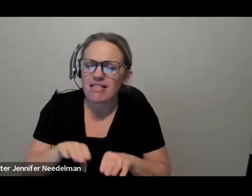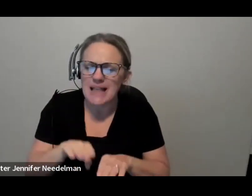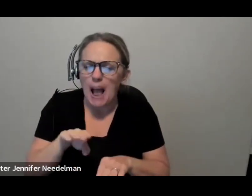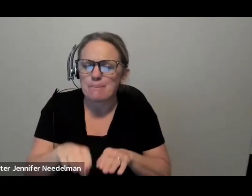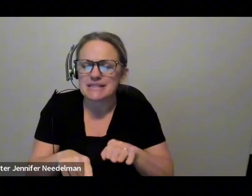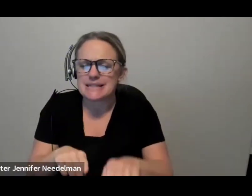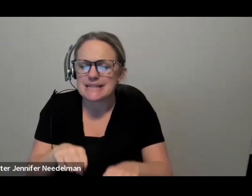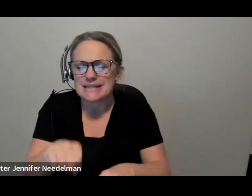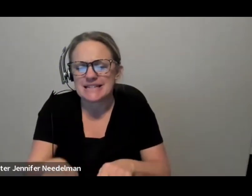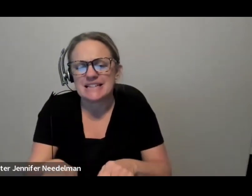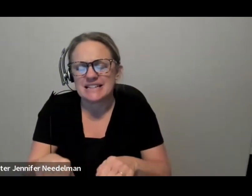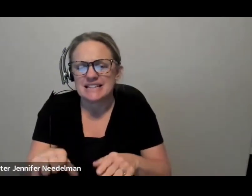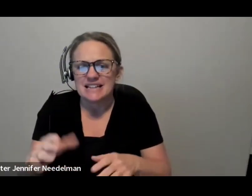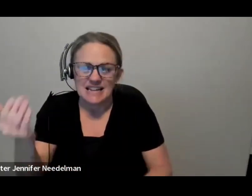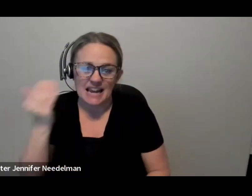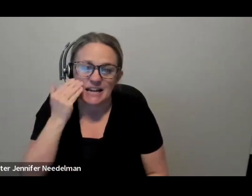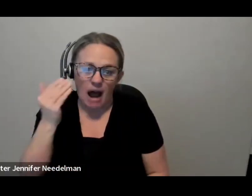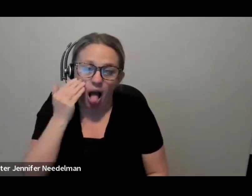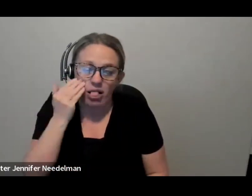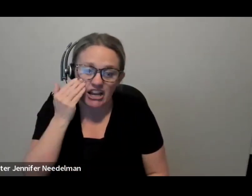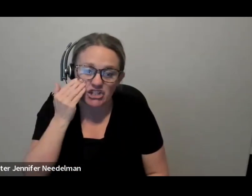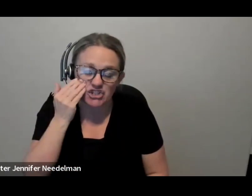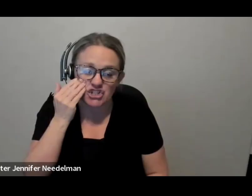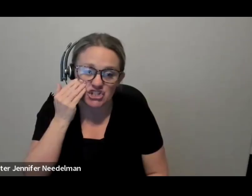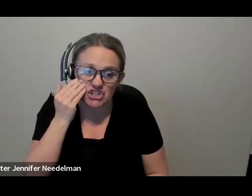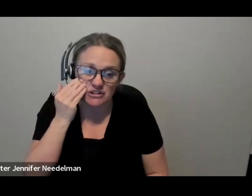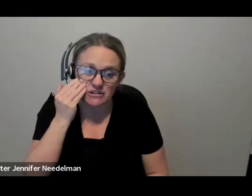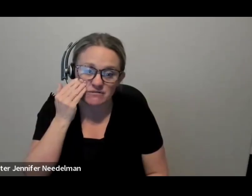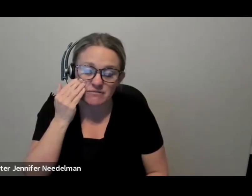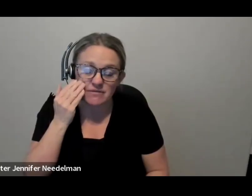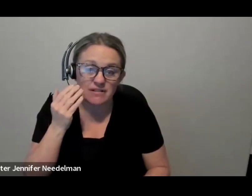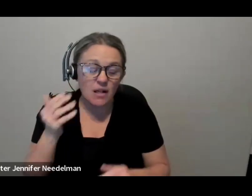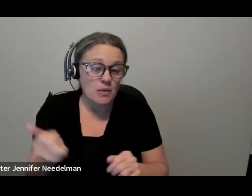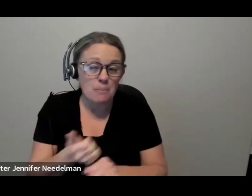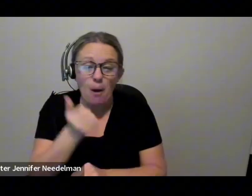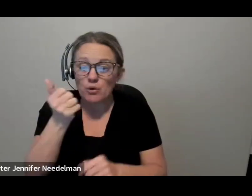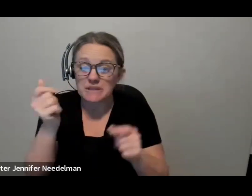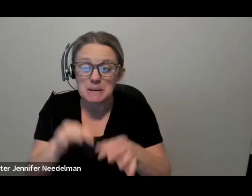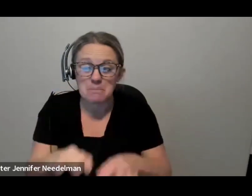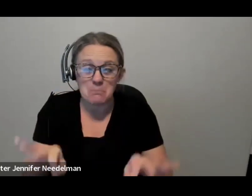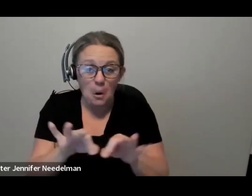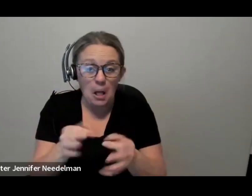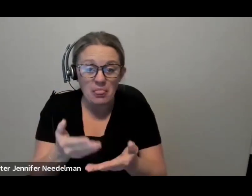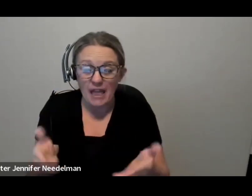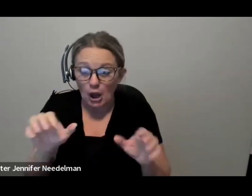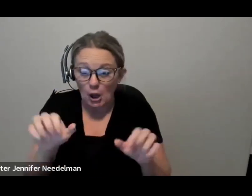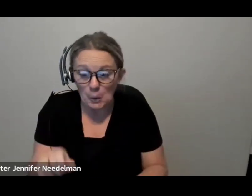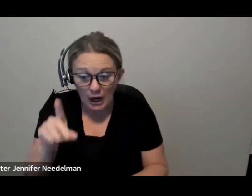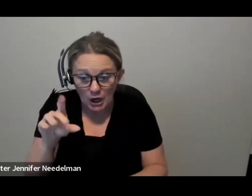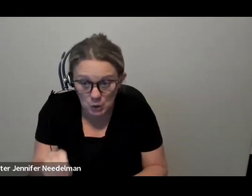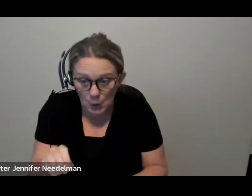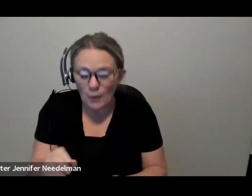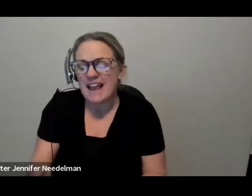that the most important thing you're actually doing is asking those questions. Because the biggest fallacy on the other hand